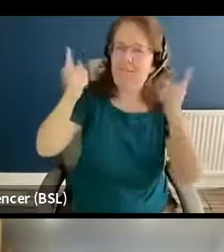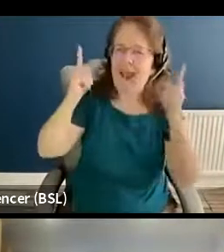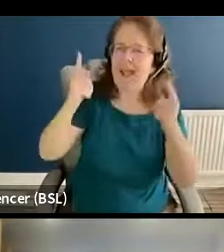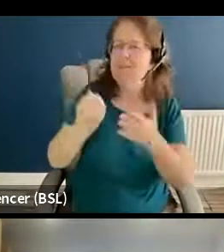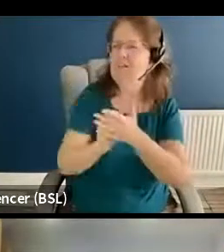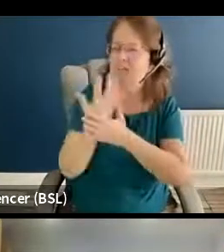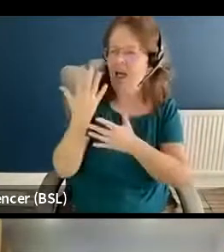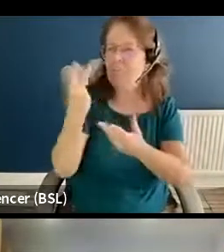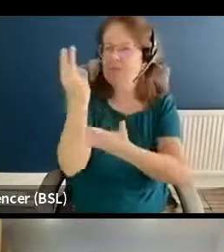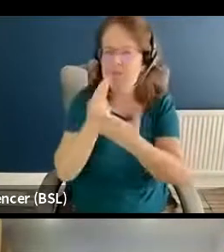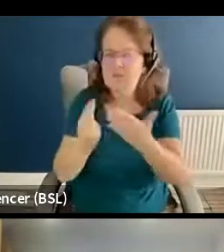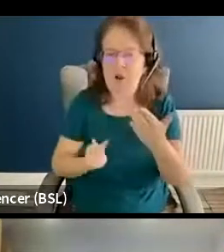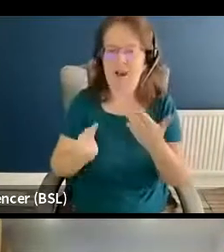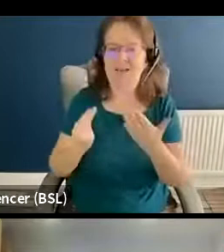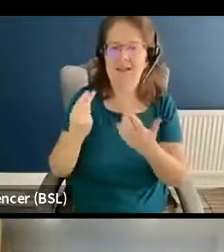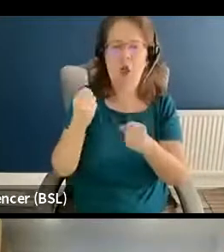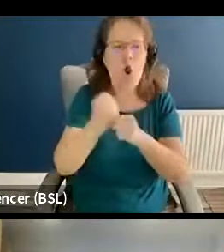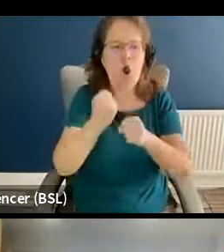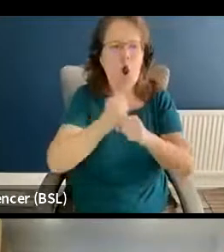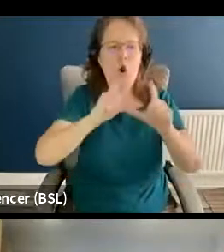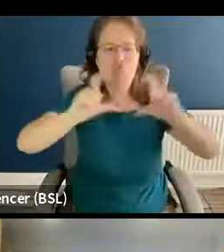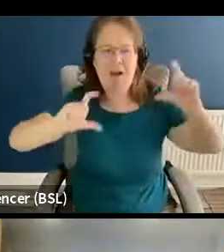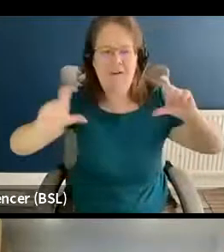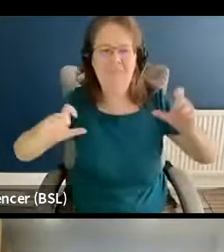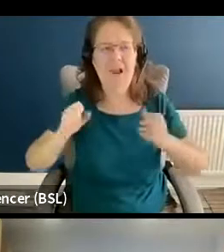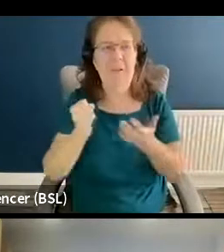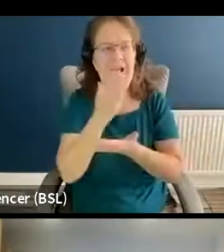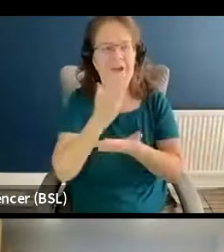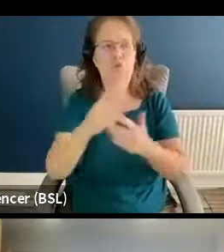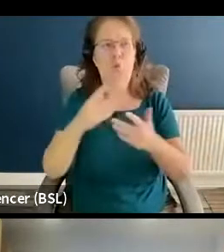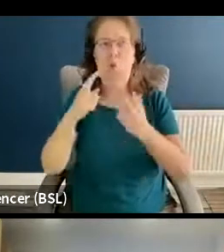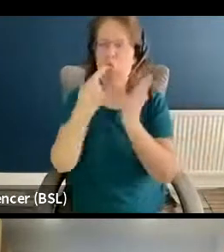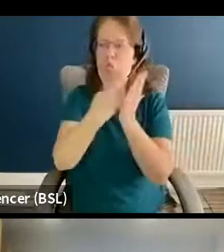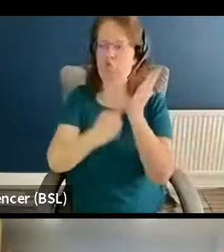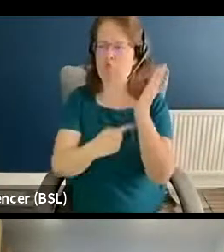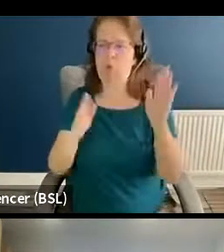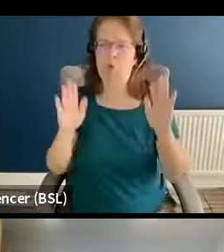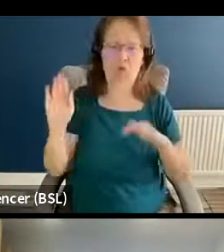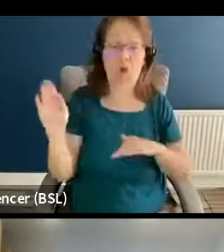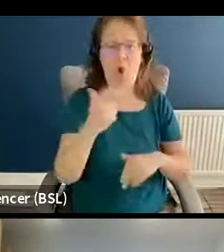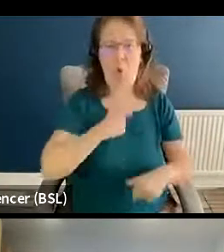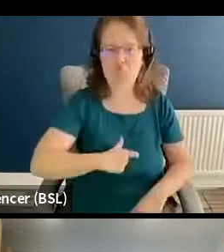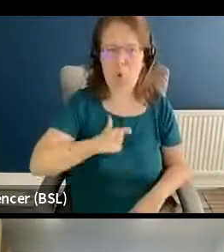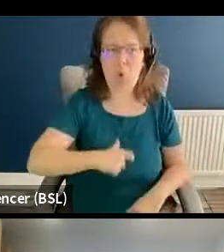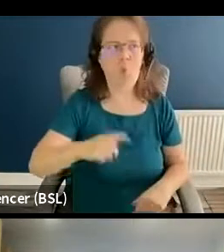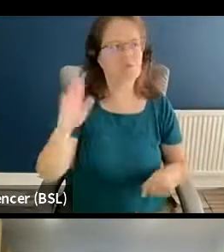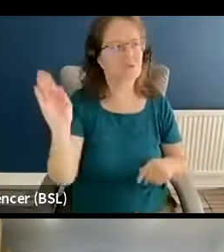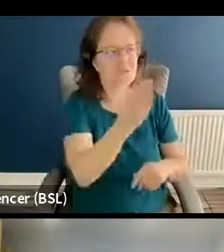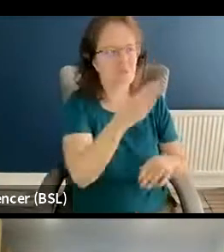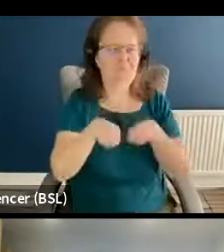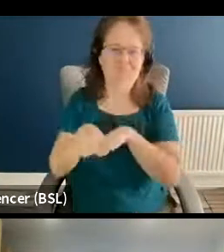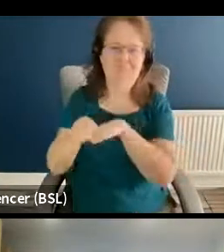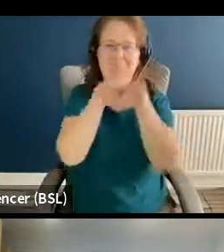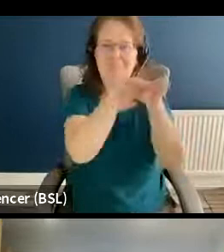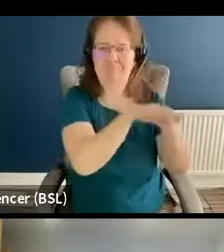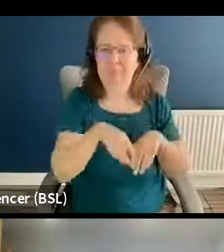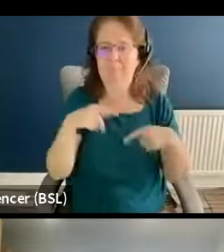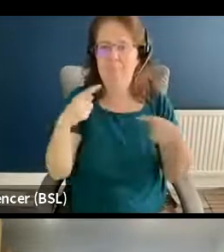graphics people? How do we try and make sure that all of the rules know what their responsibilities are? And absolutely executives are one of those roles. They need to understand why